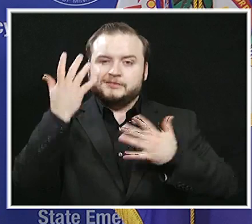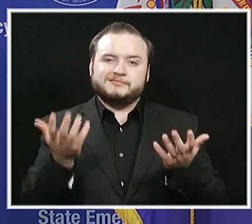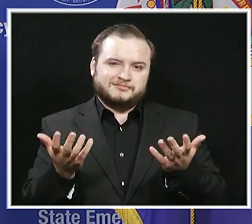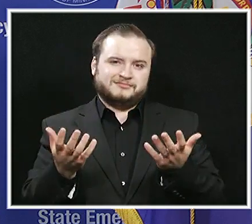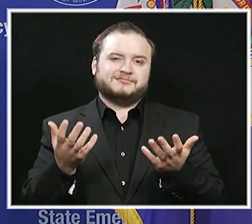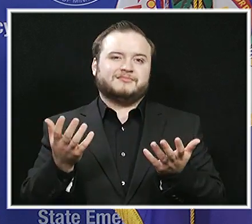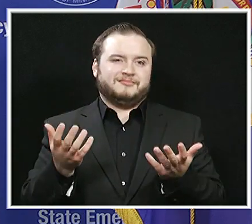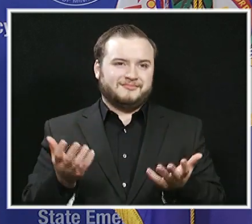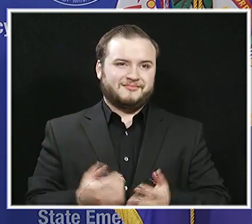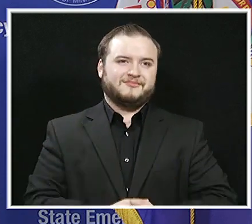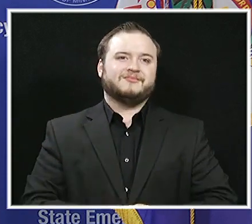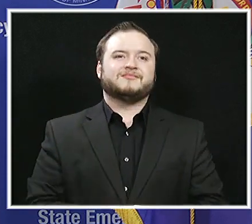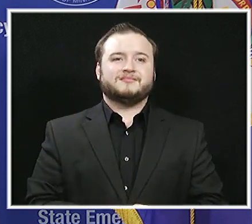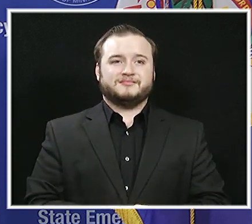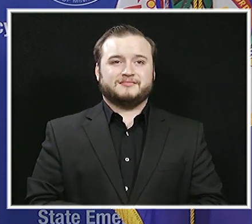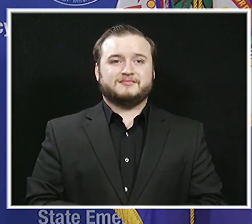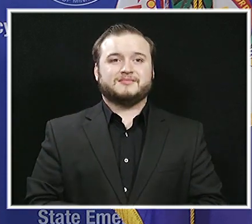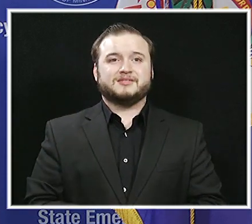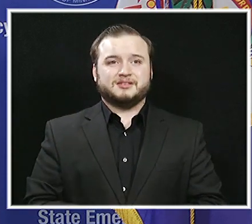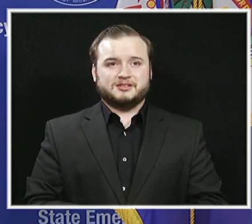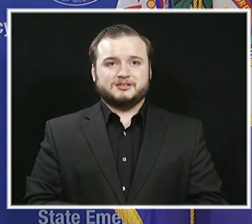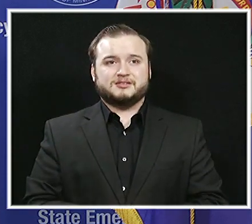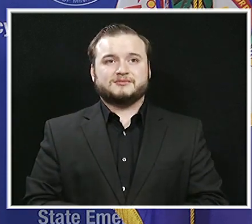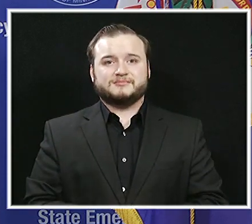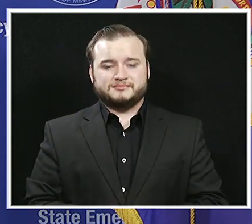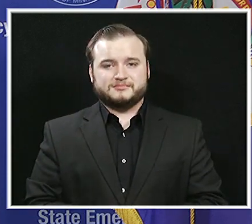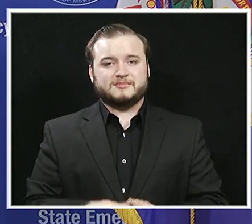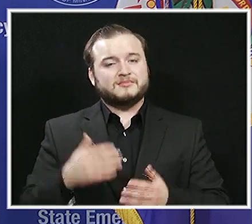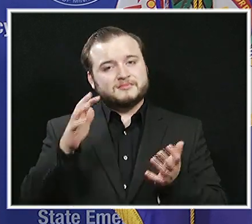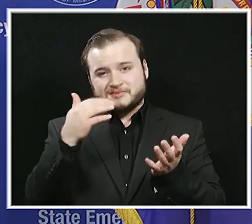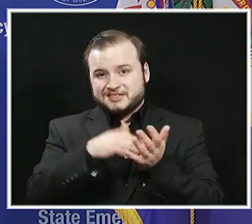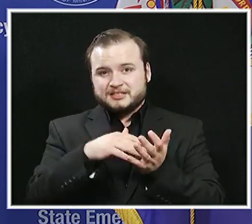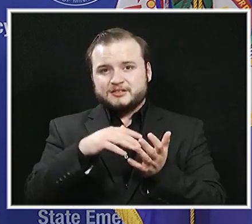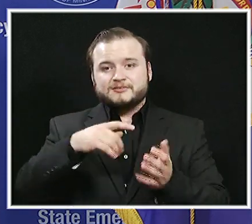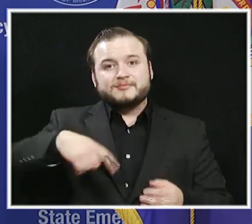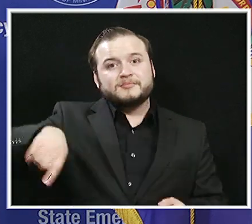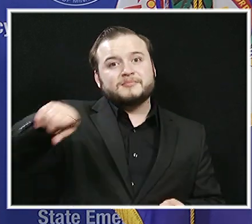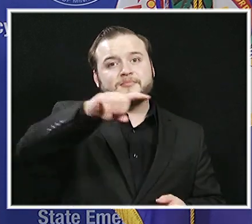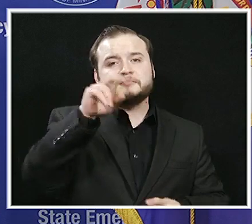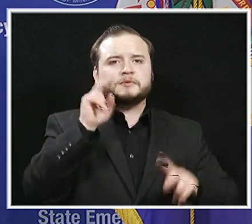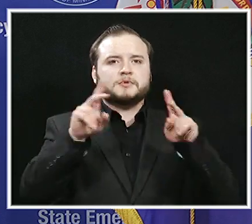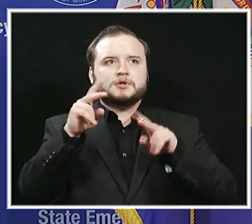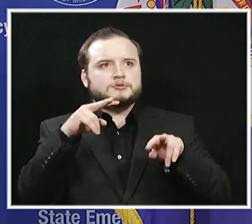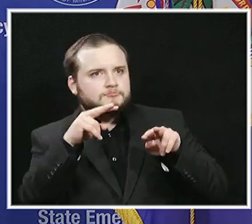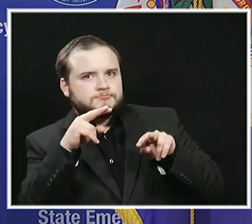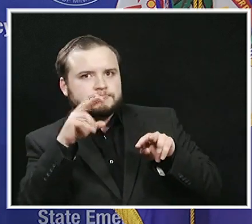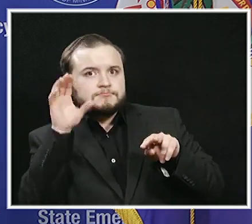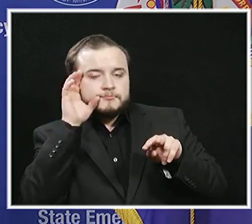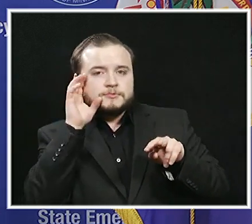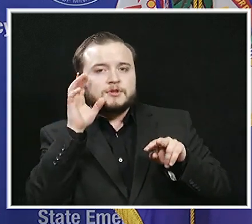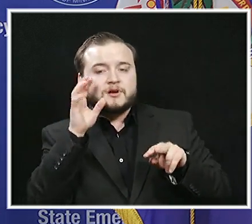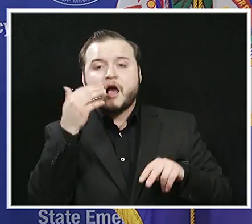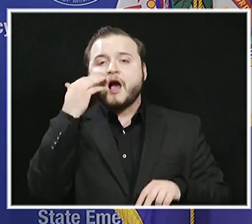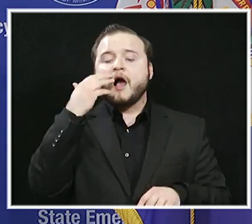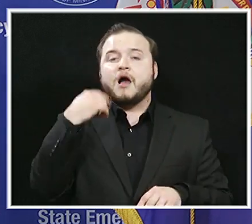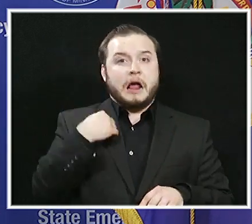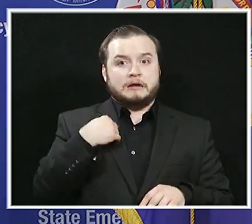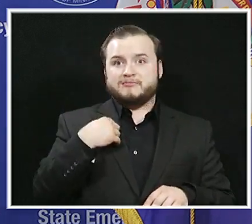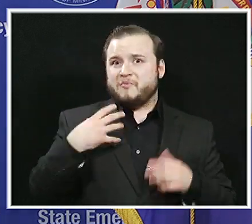And that's by, I mean, that's just nature working its brilliance, but that's how it gets out there. I wish, again, to all those people listening, it is not